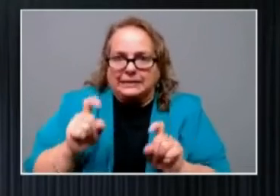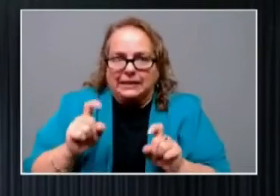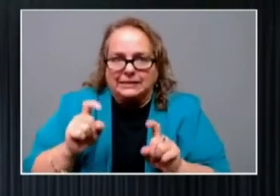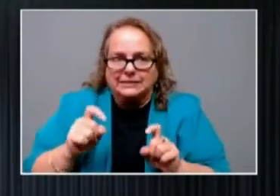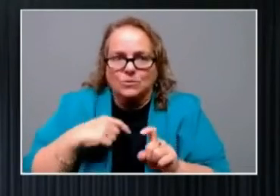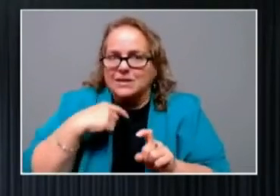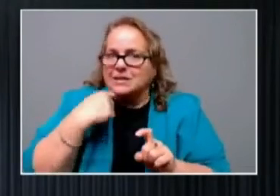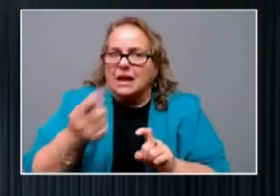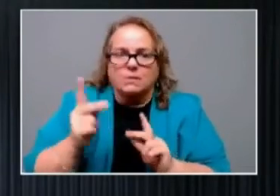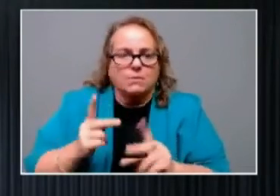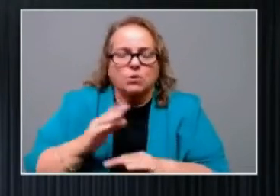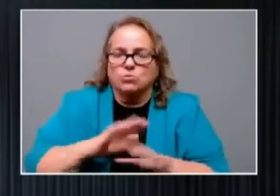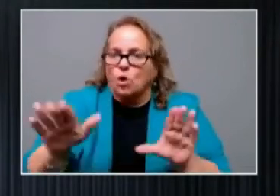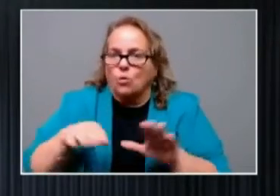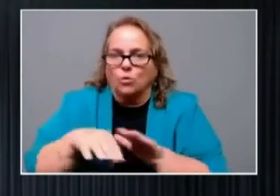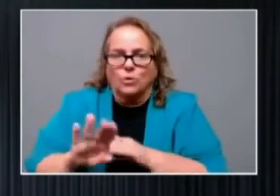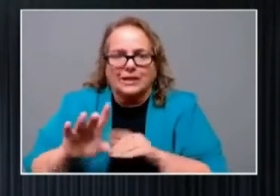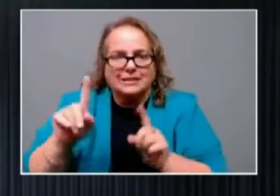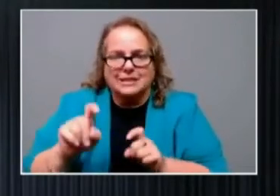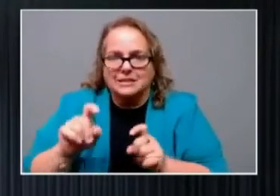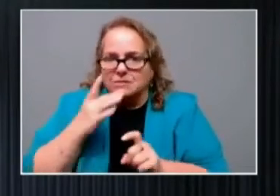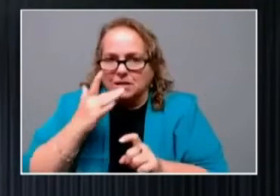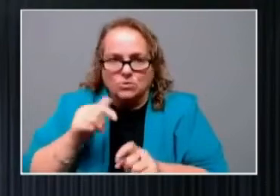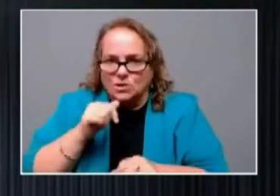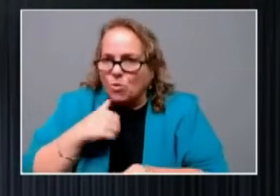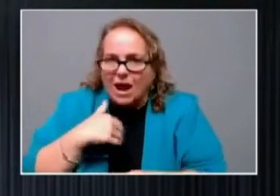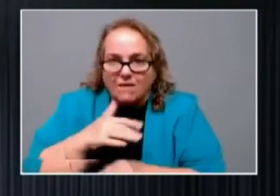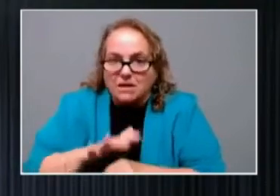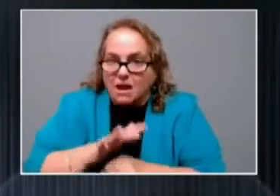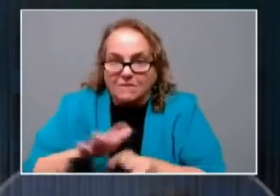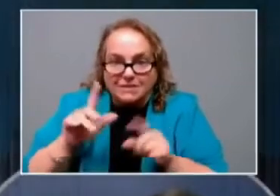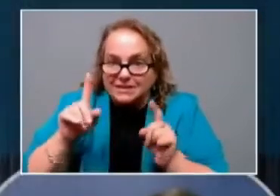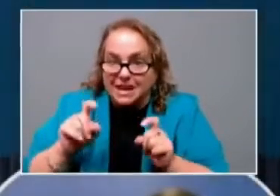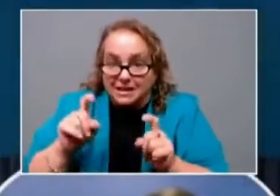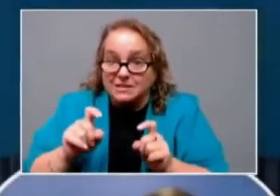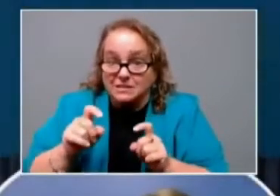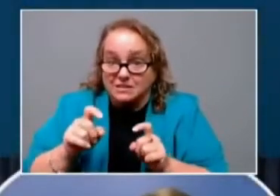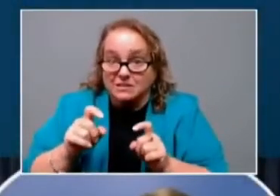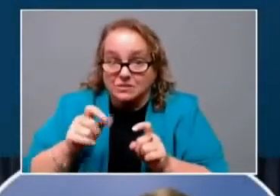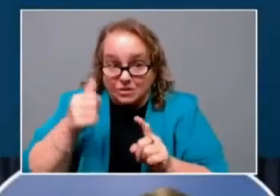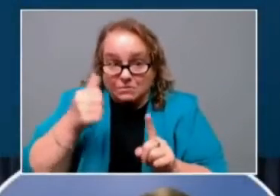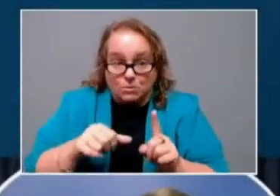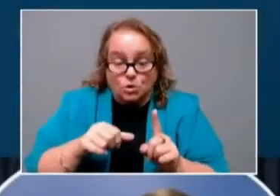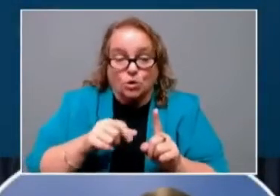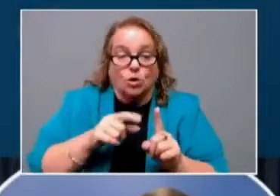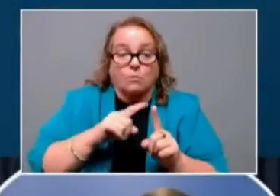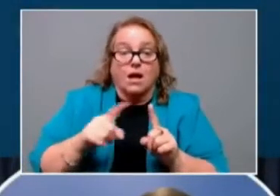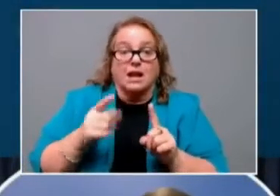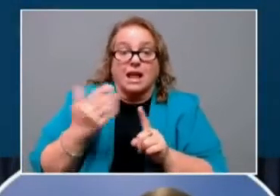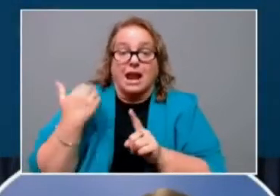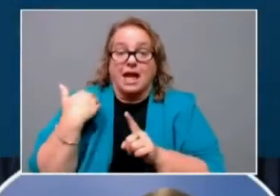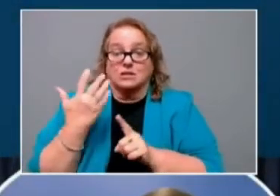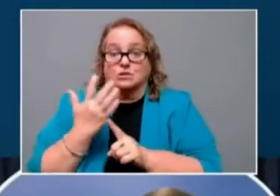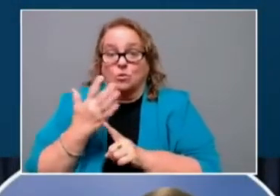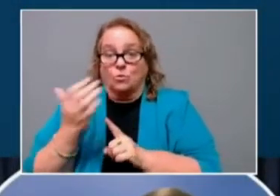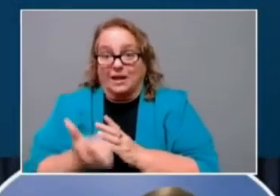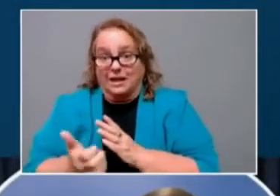you're really sick because we didn't have enough tests. But when you have a weekend, like last weekend where fewer people are getting tested on a holiday